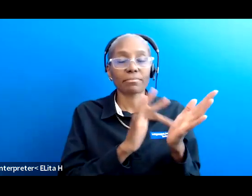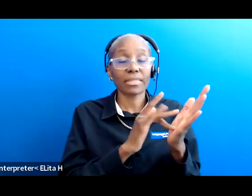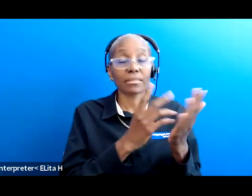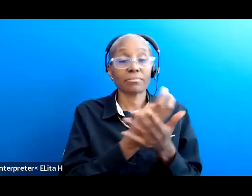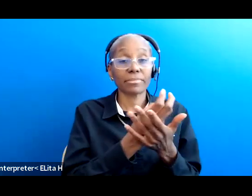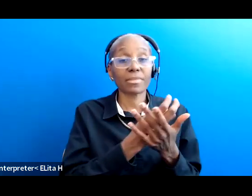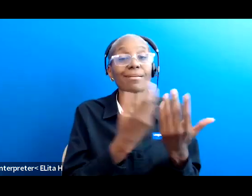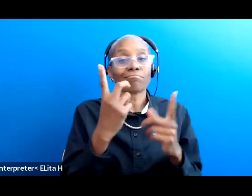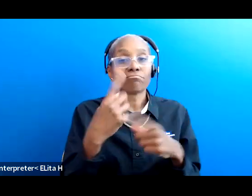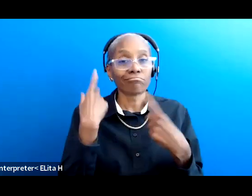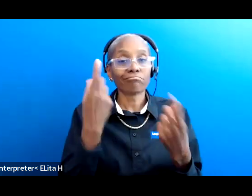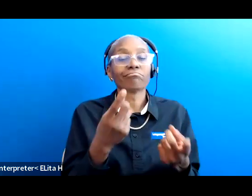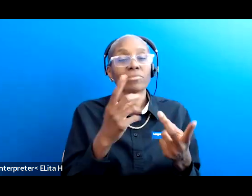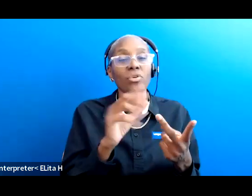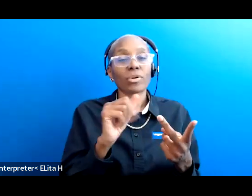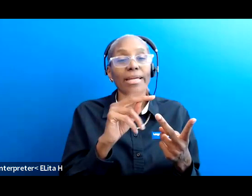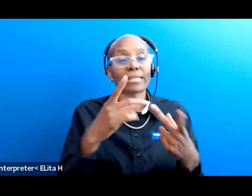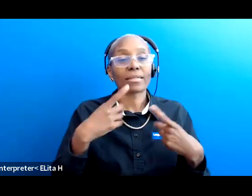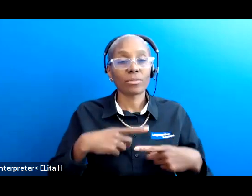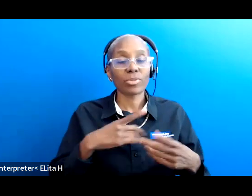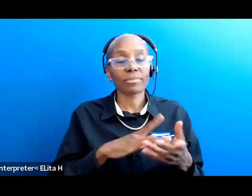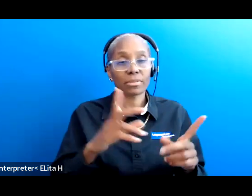or this antidepressant medication in low level.